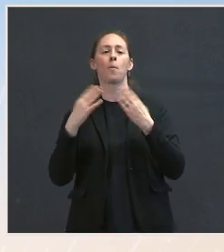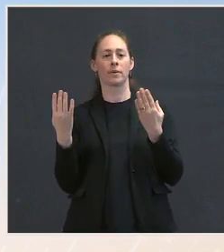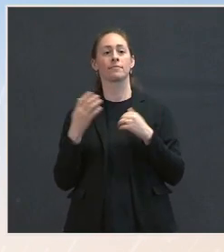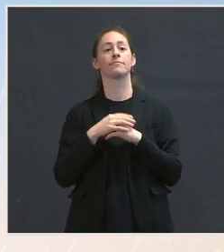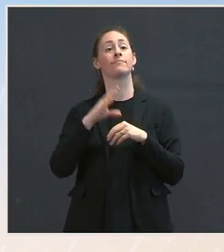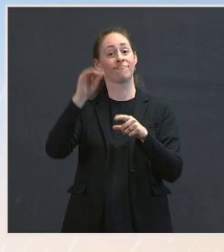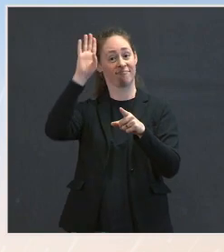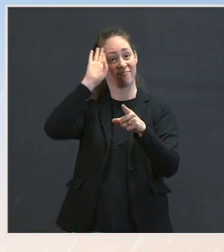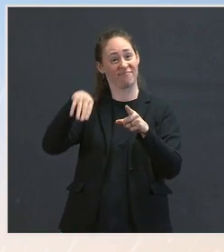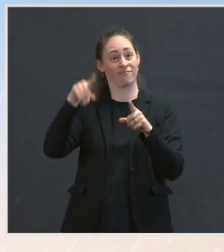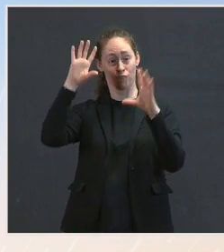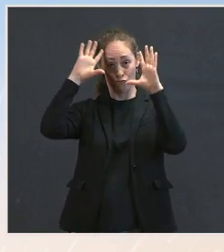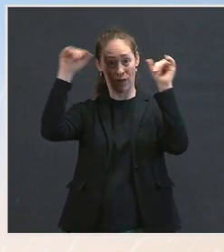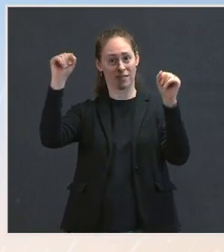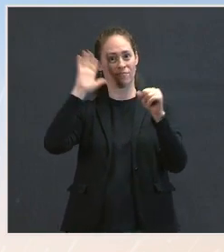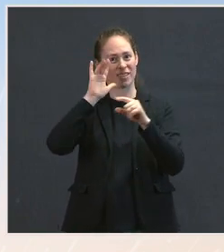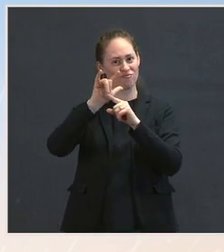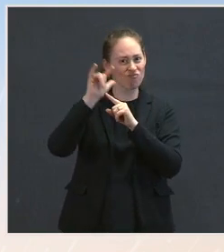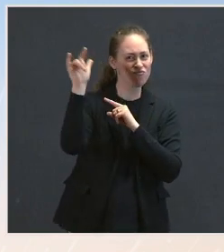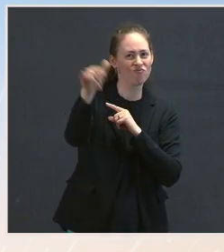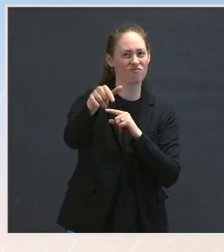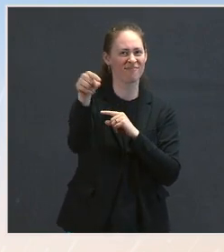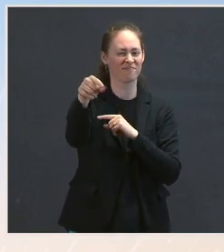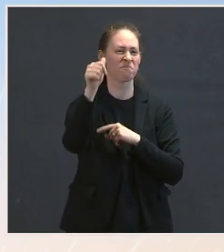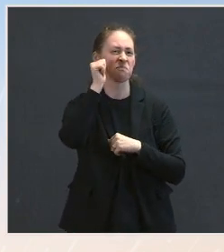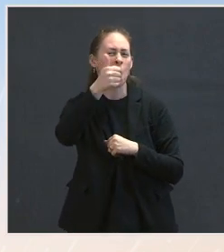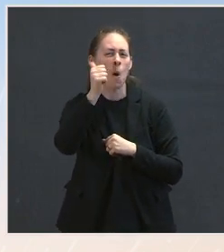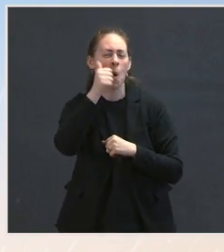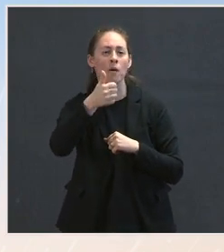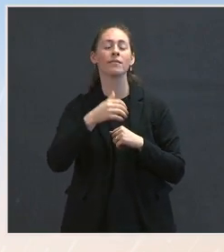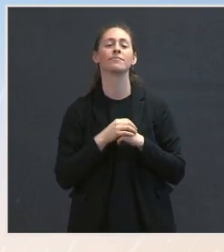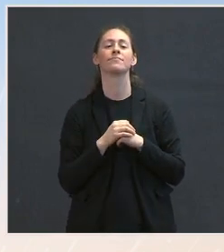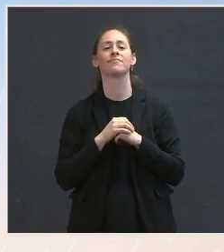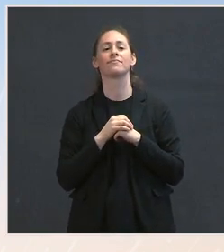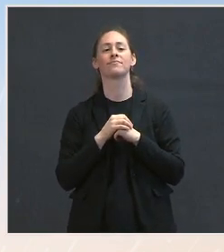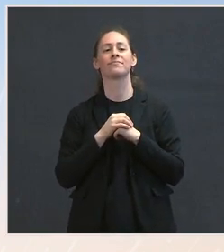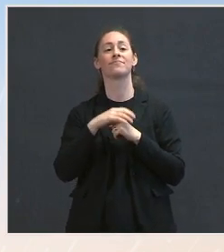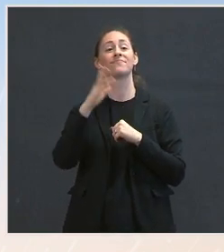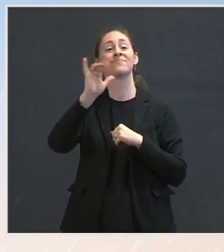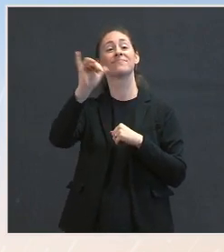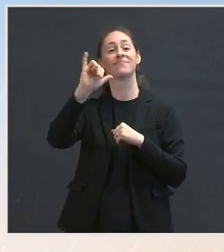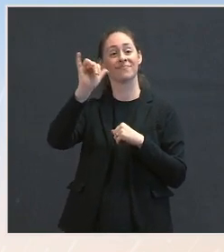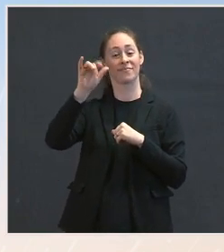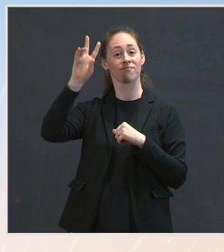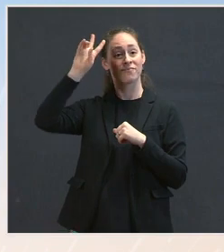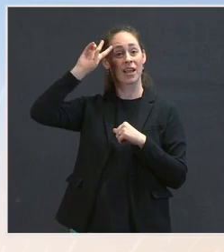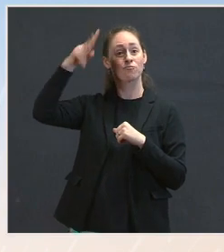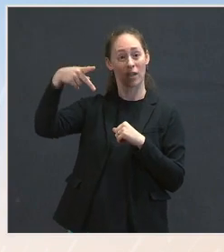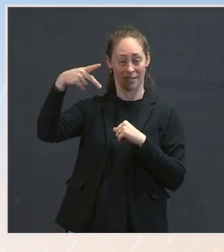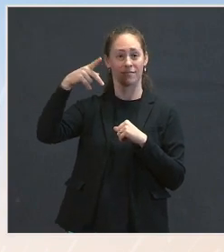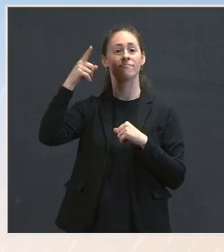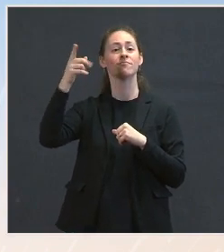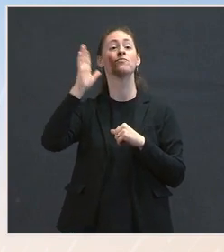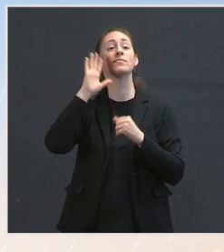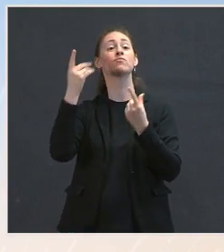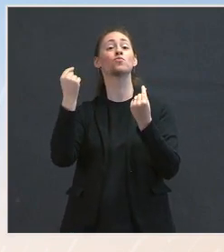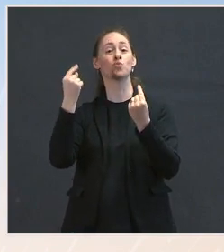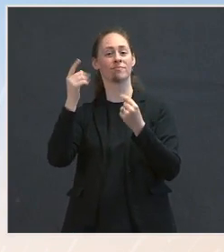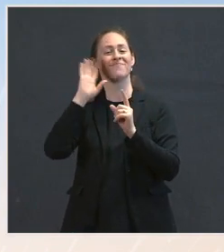Today, the Vice President also visited a local Giant Pharmacy in Washington, D.C., that is participating in the administration's